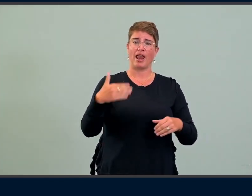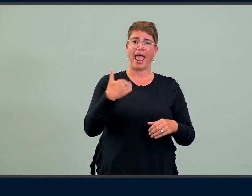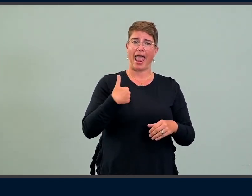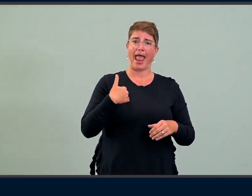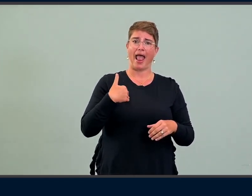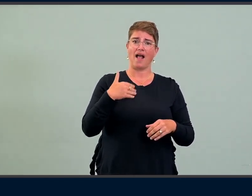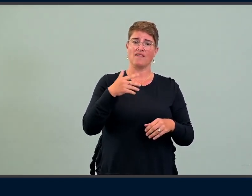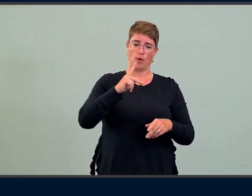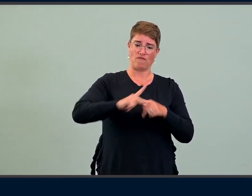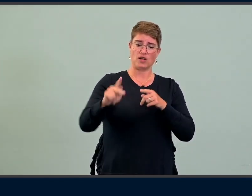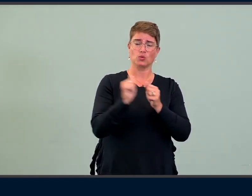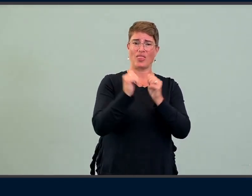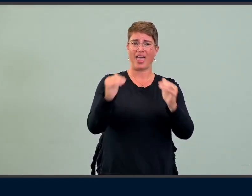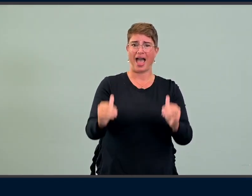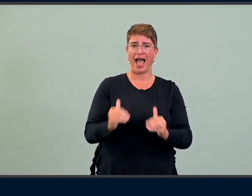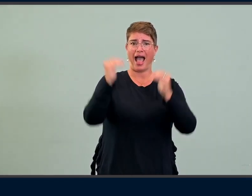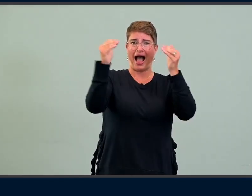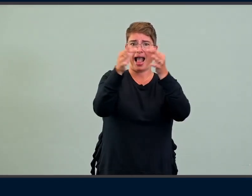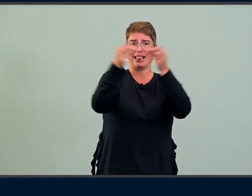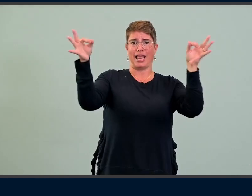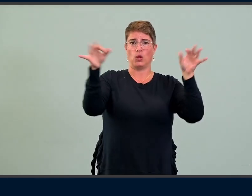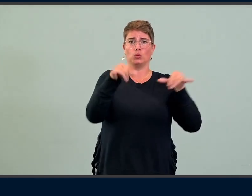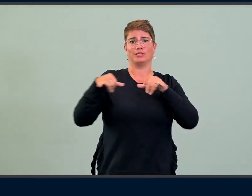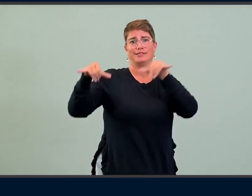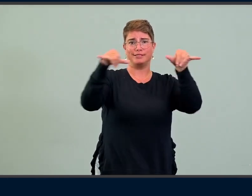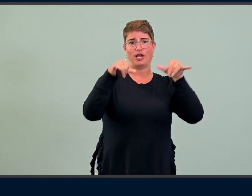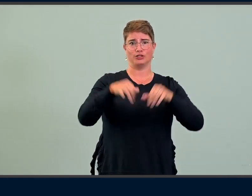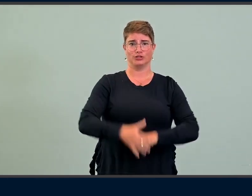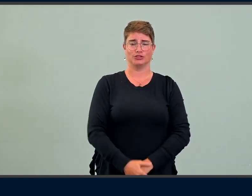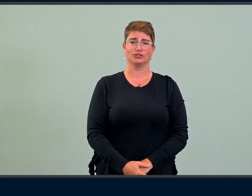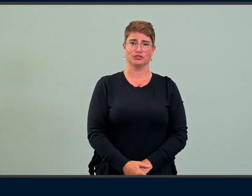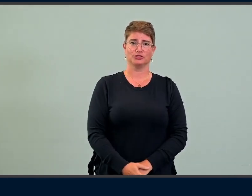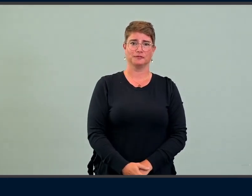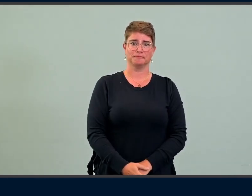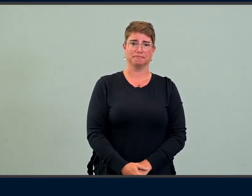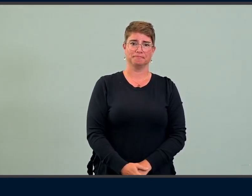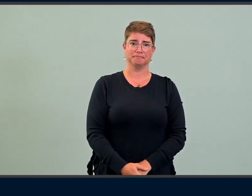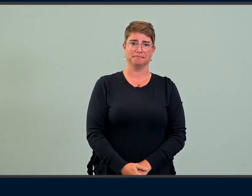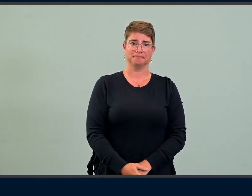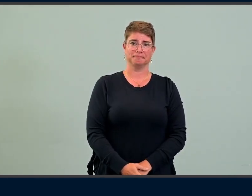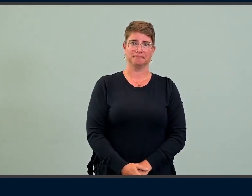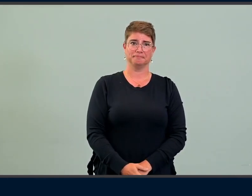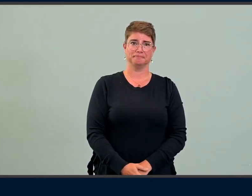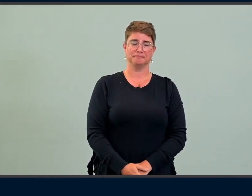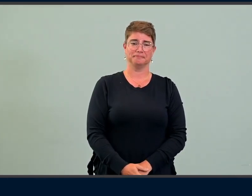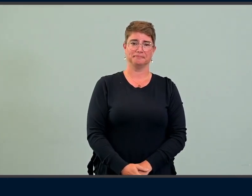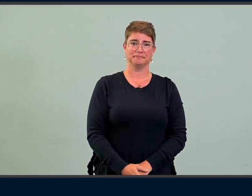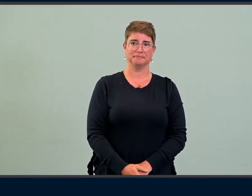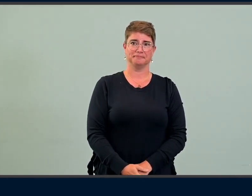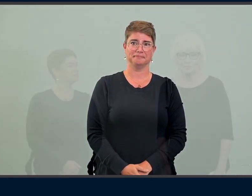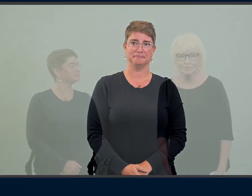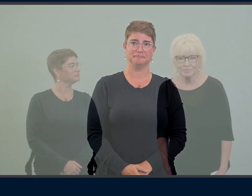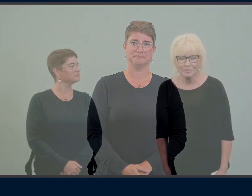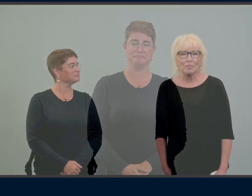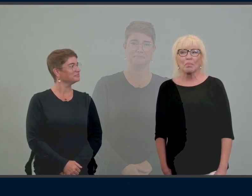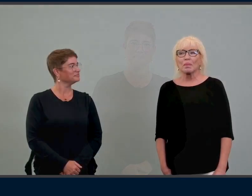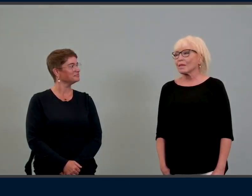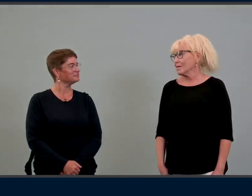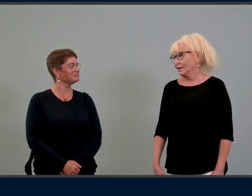need to make sure that our deaf children have professionals with high language standards.